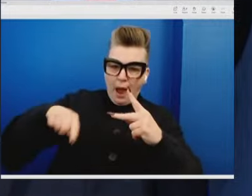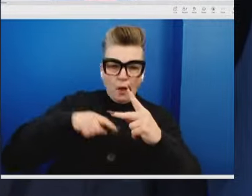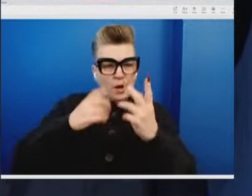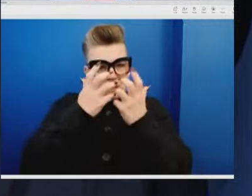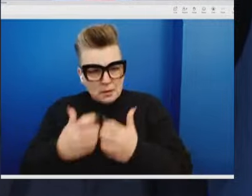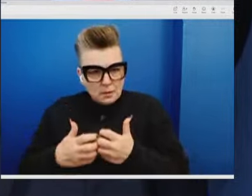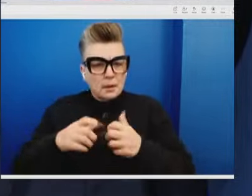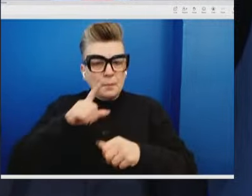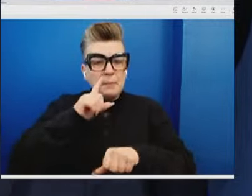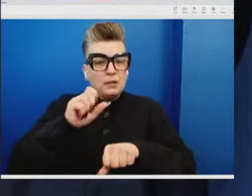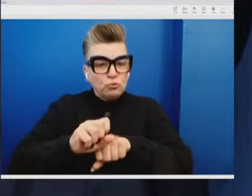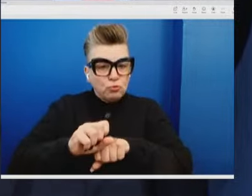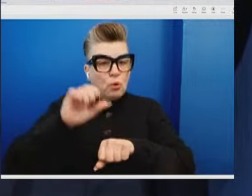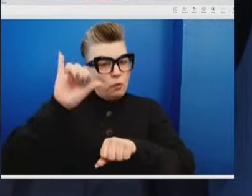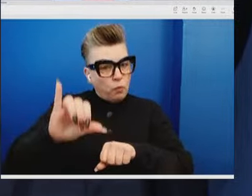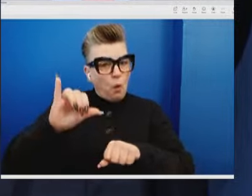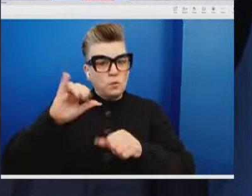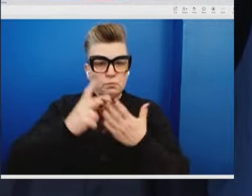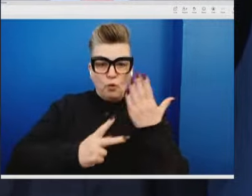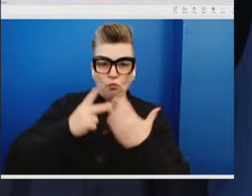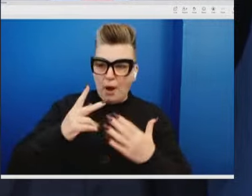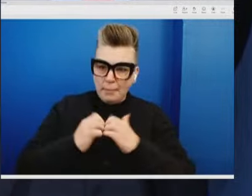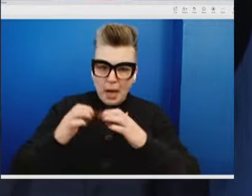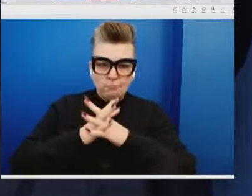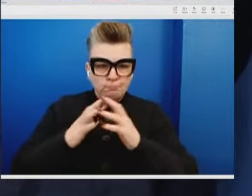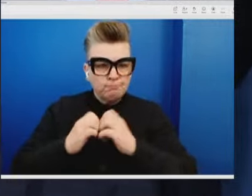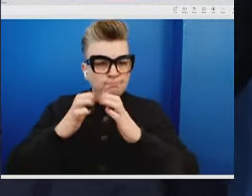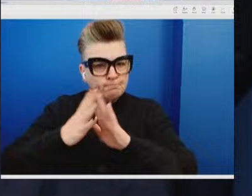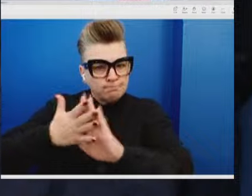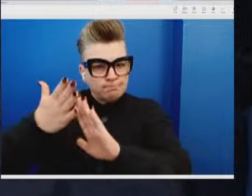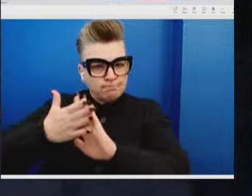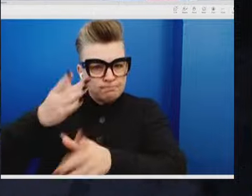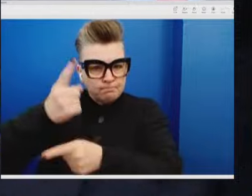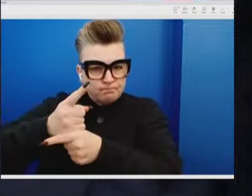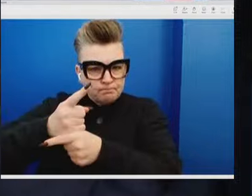programs were being implemented correctly and folks who are appropriately doing the